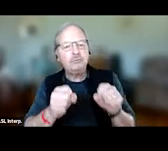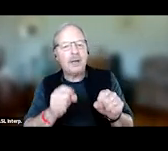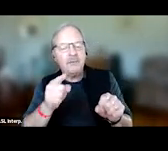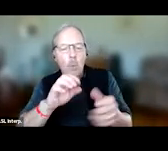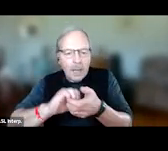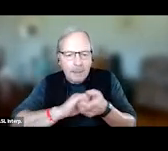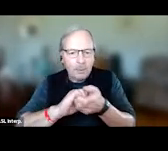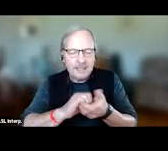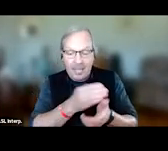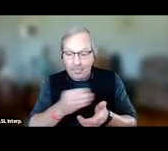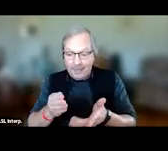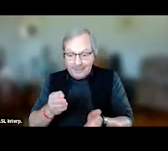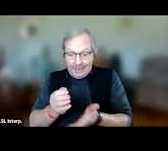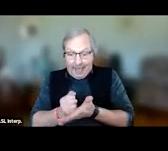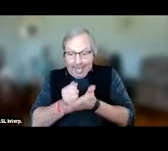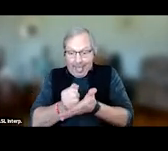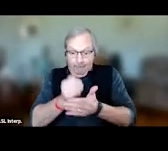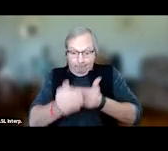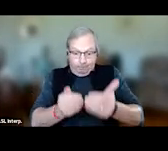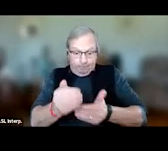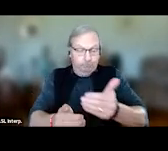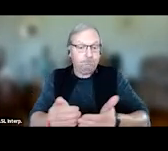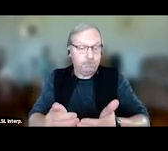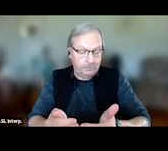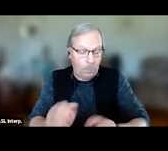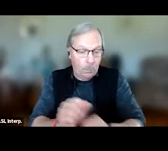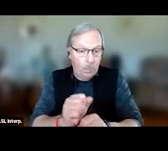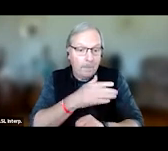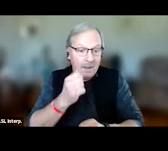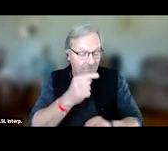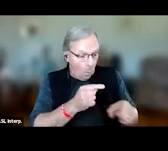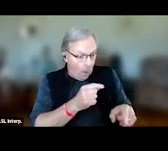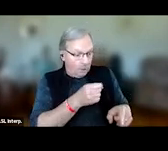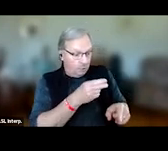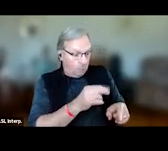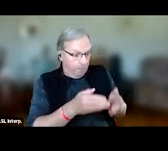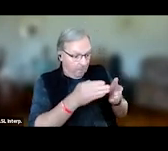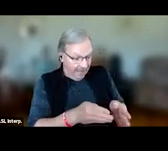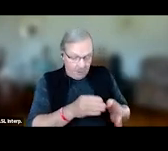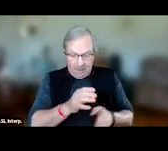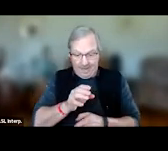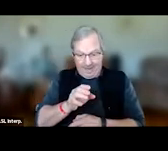things that can make the process work better for both the SOAR provider, the applicant and SSA and DDS.